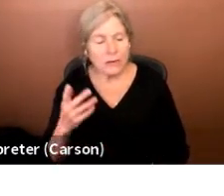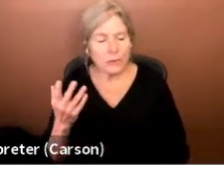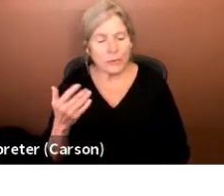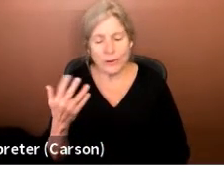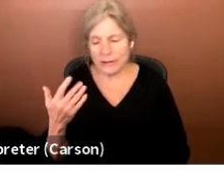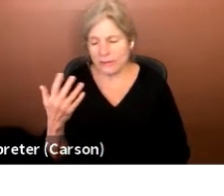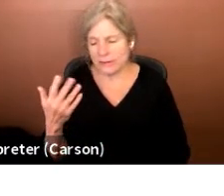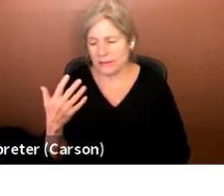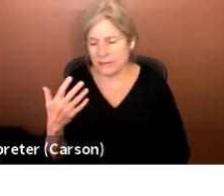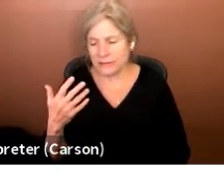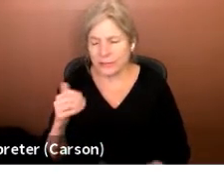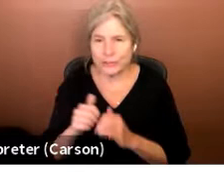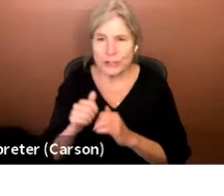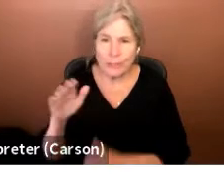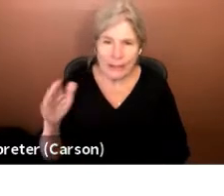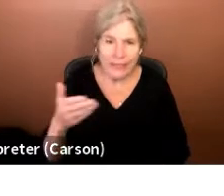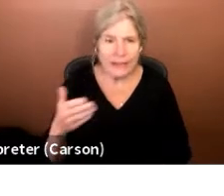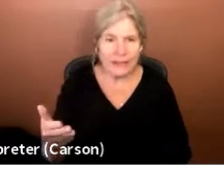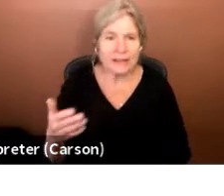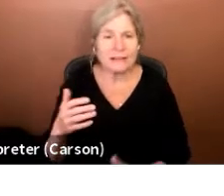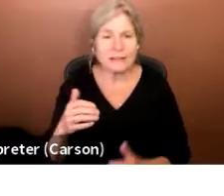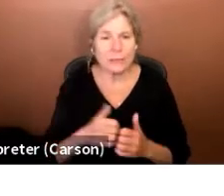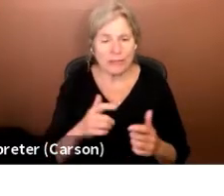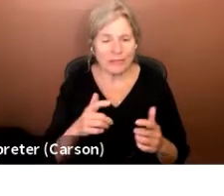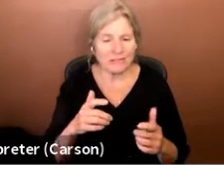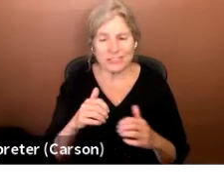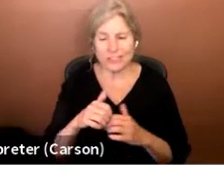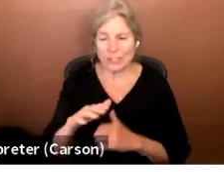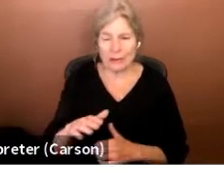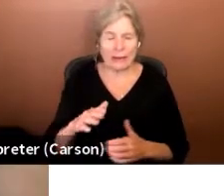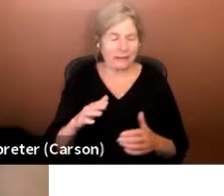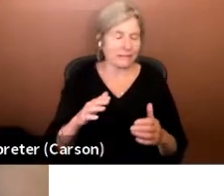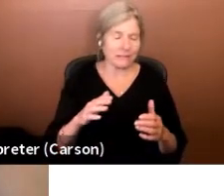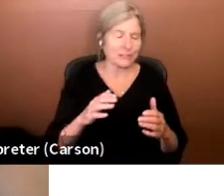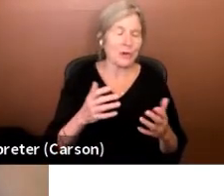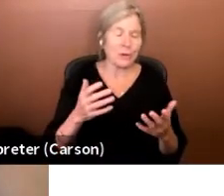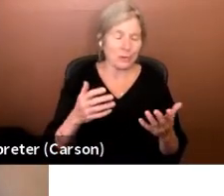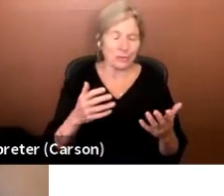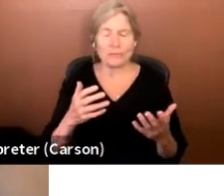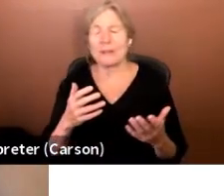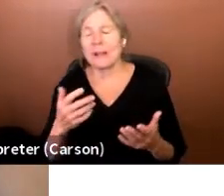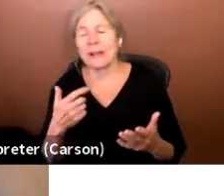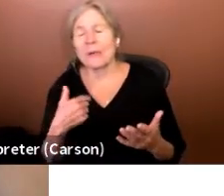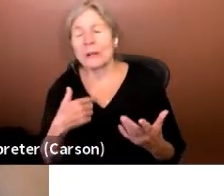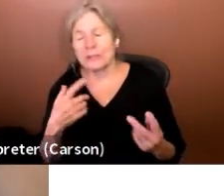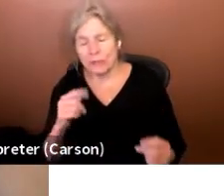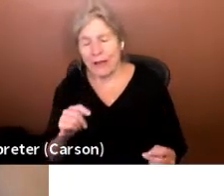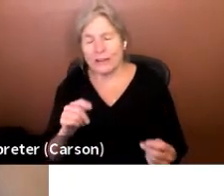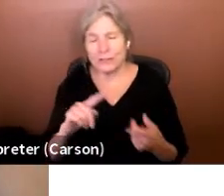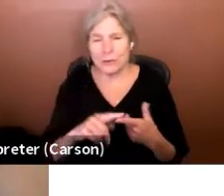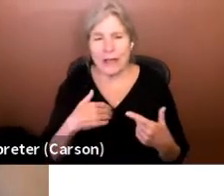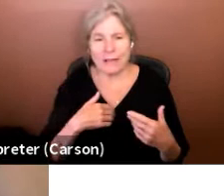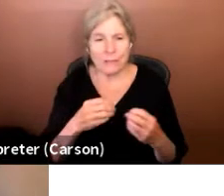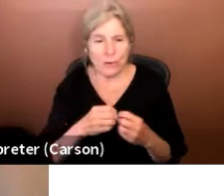shaping around the world with big shapes. So mobility, flexibility is also an important aspect in the i